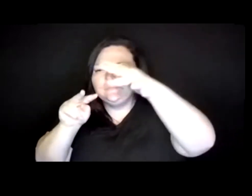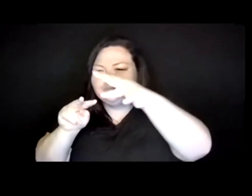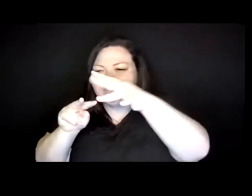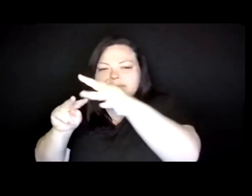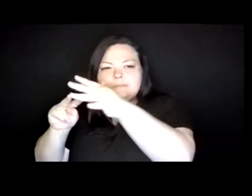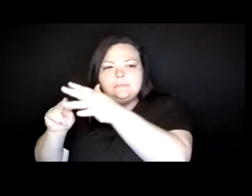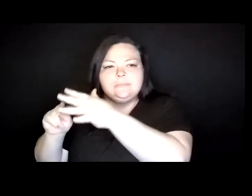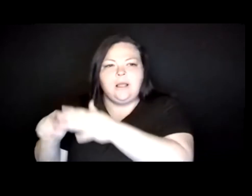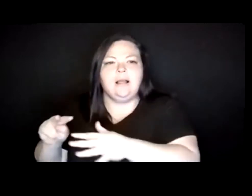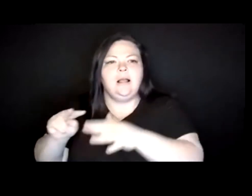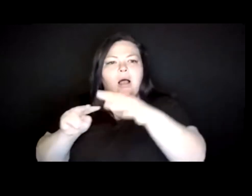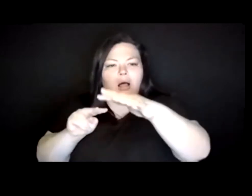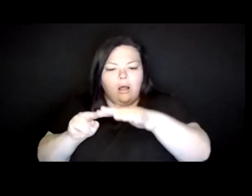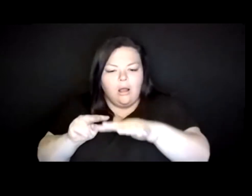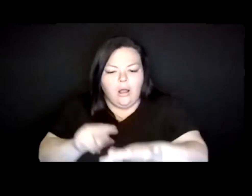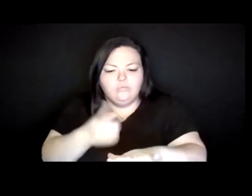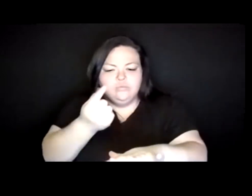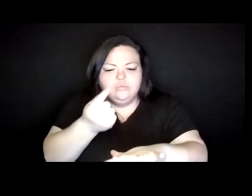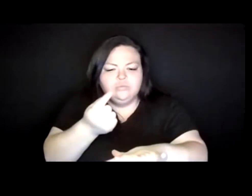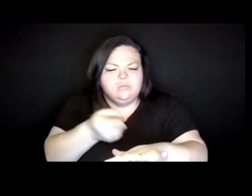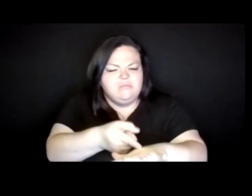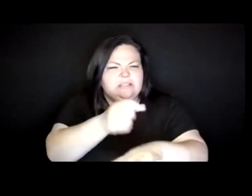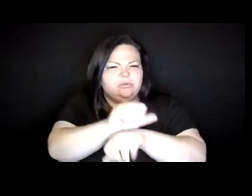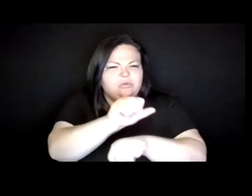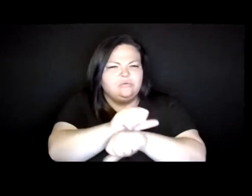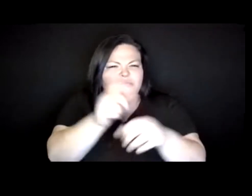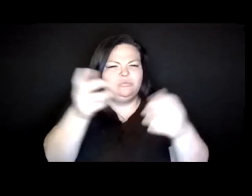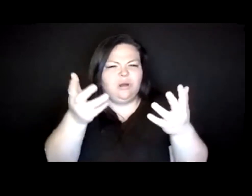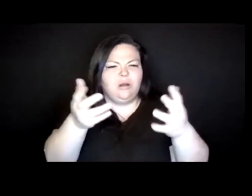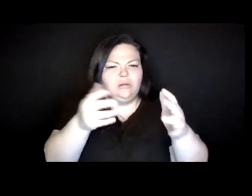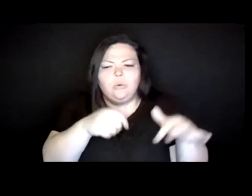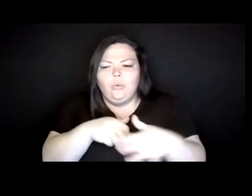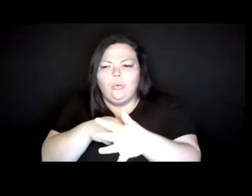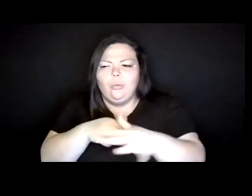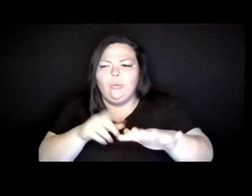Where it lands, what its job is, where it’s going,//